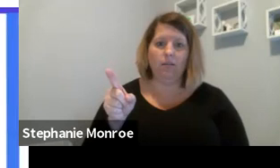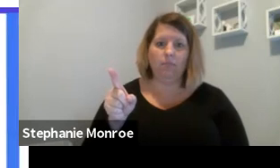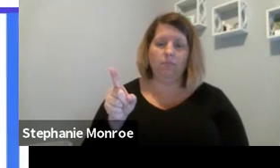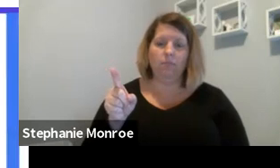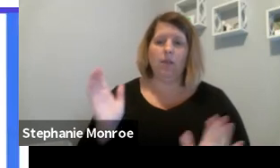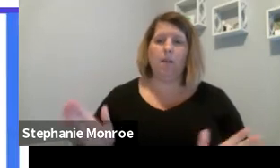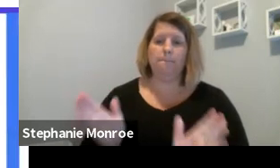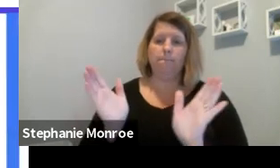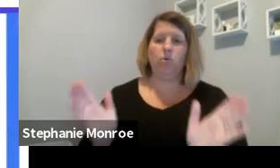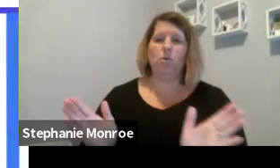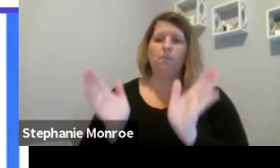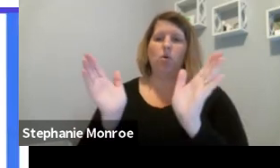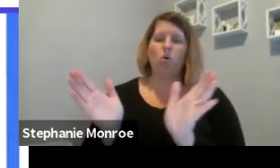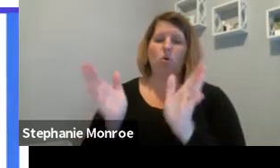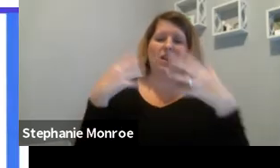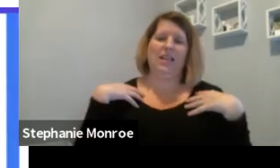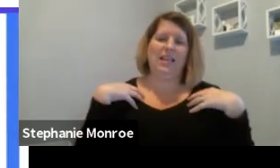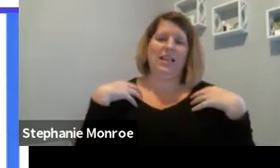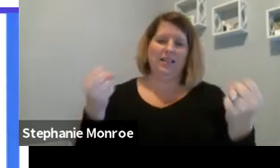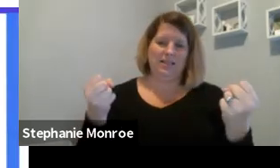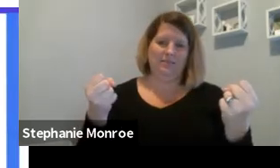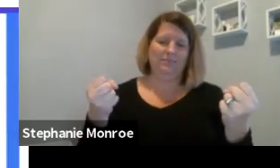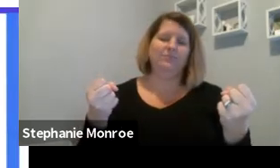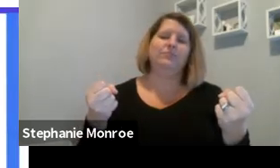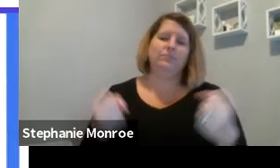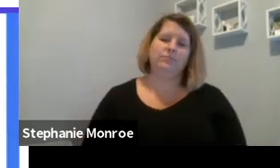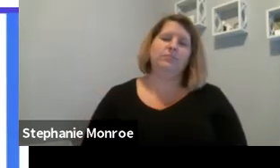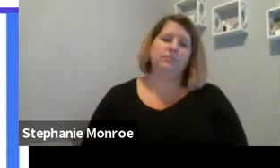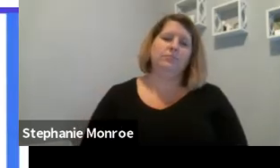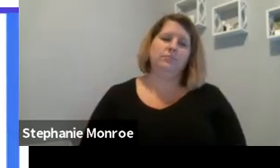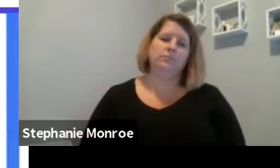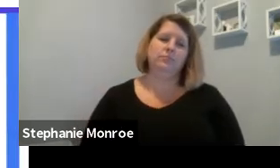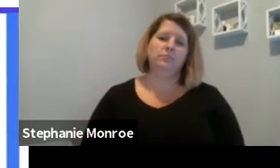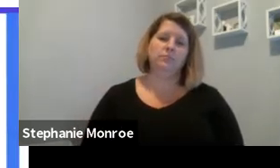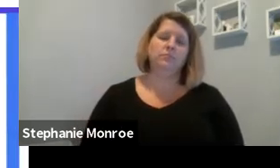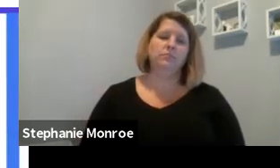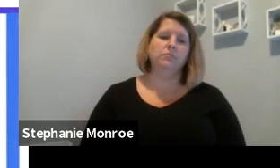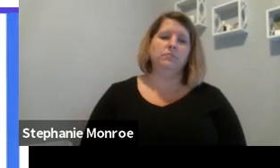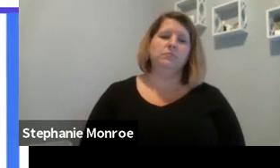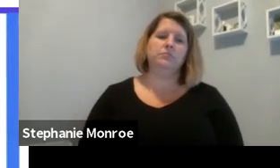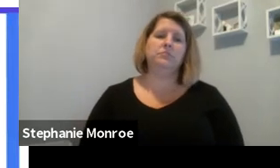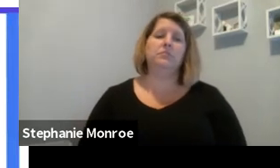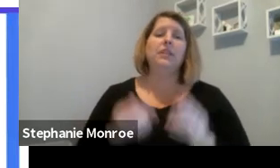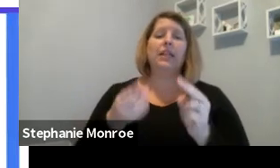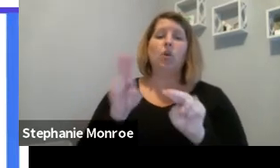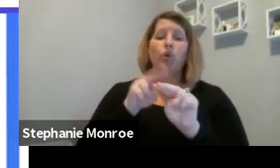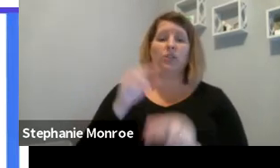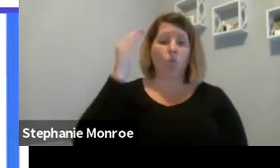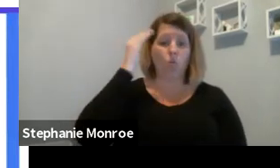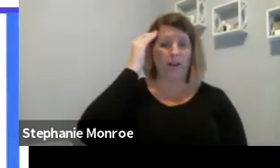to the victim, and it promotes their healing. It increases the awareness